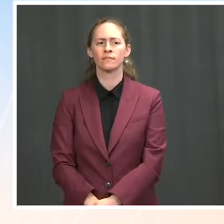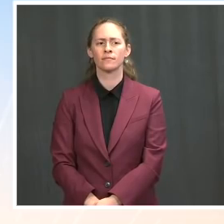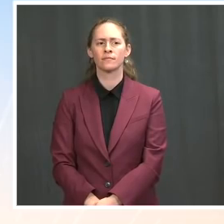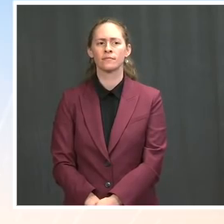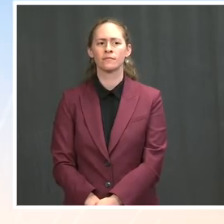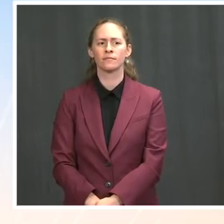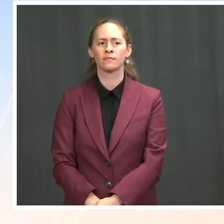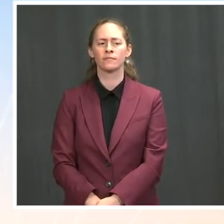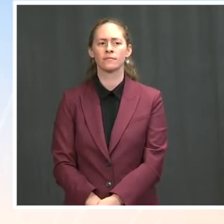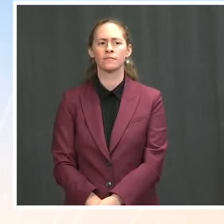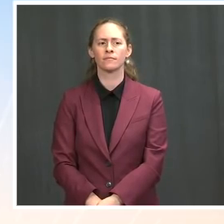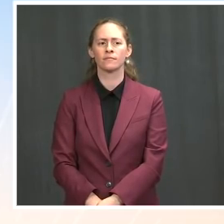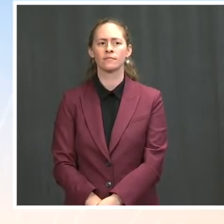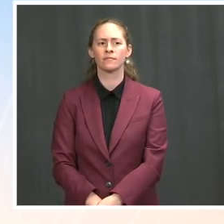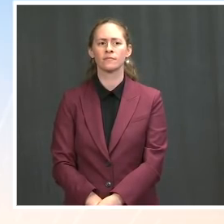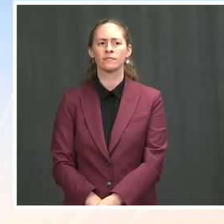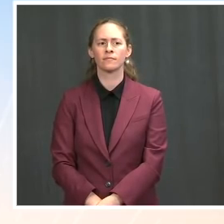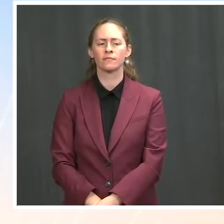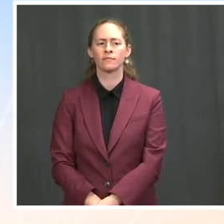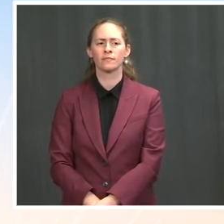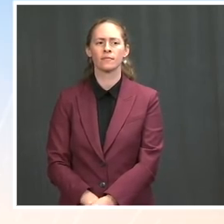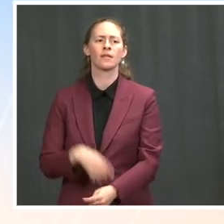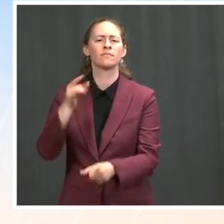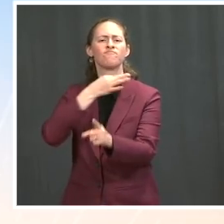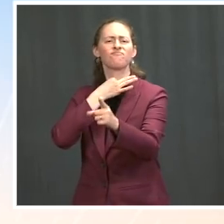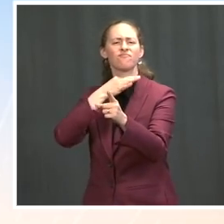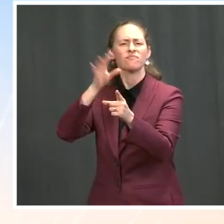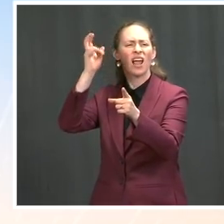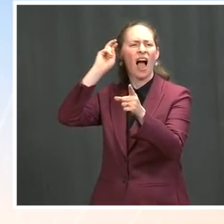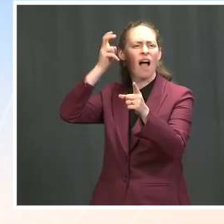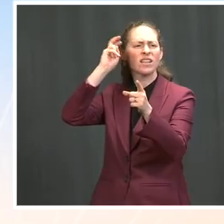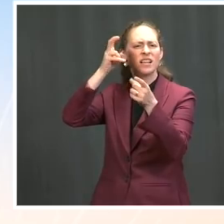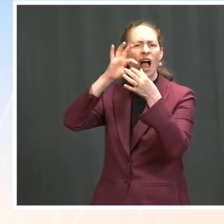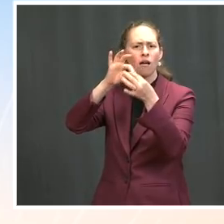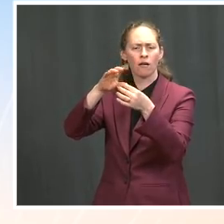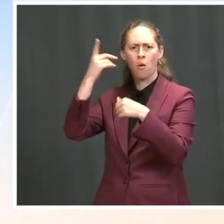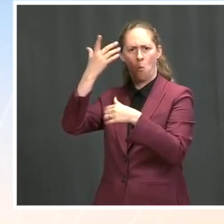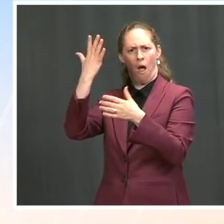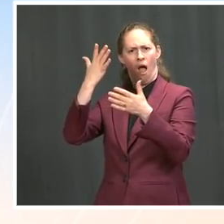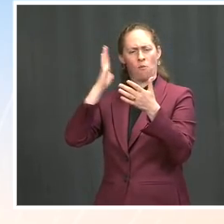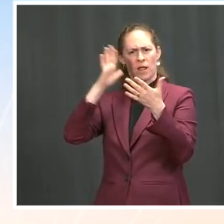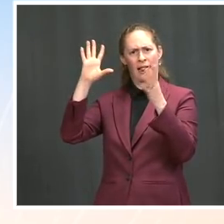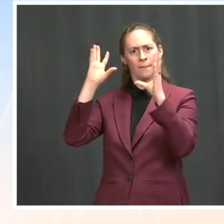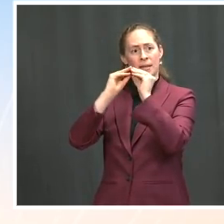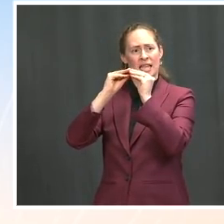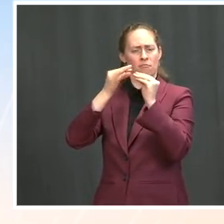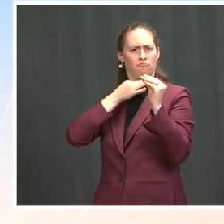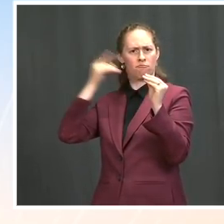that President Biden will discuss with both of them? And also, Taliban continues their attack